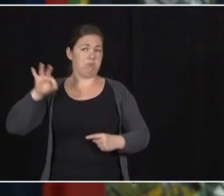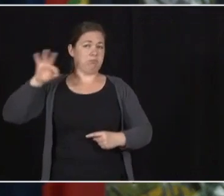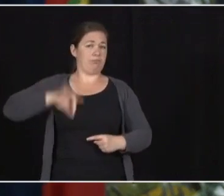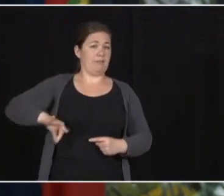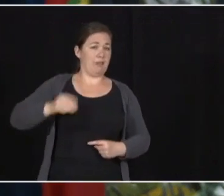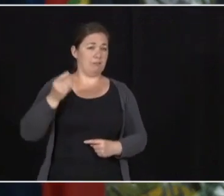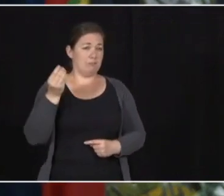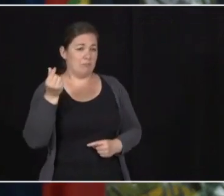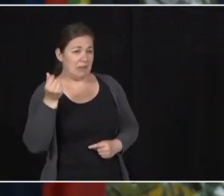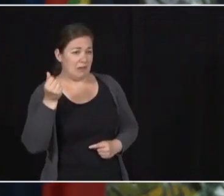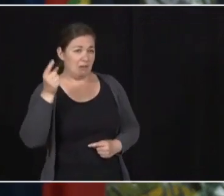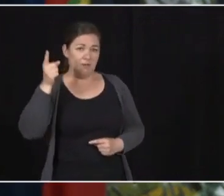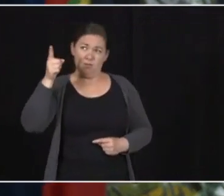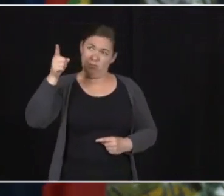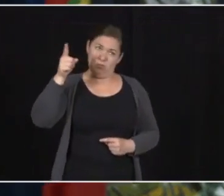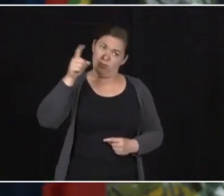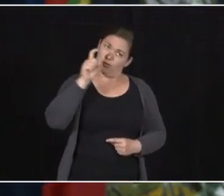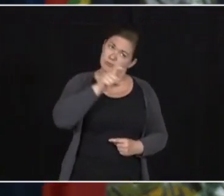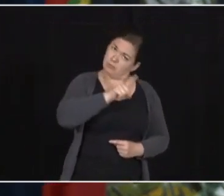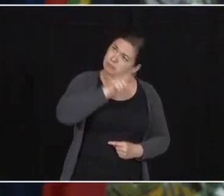you are going to hold them accountable, what does that mean?